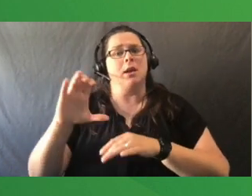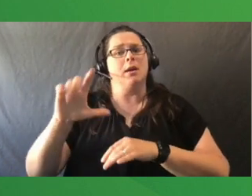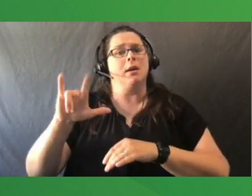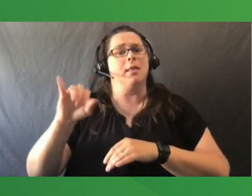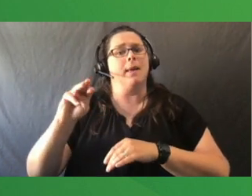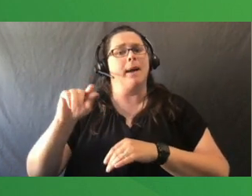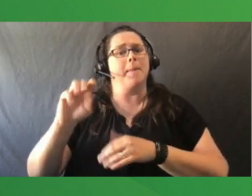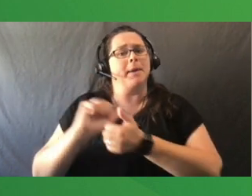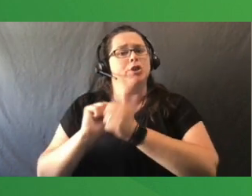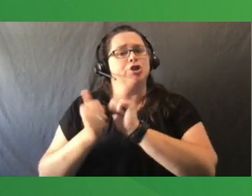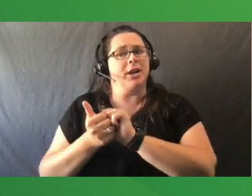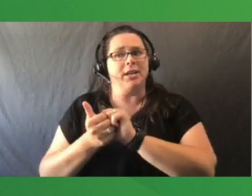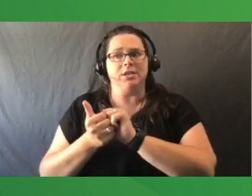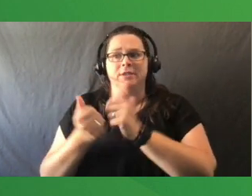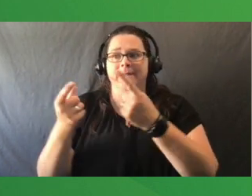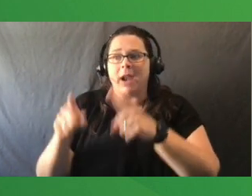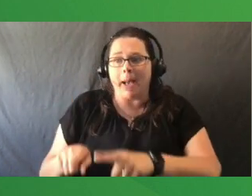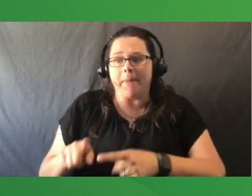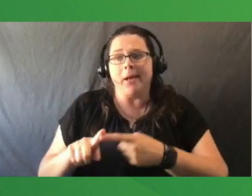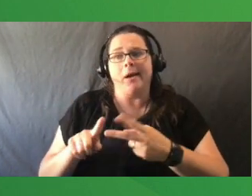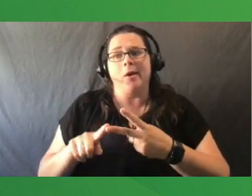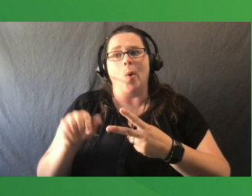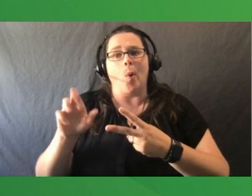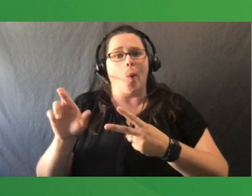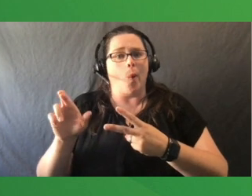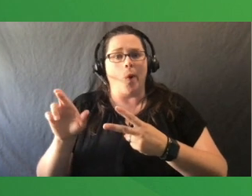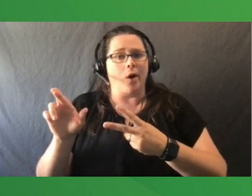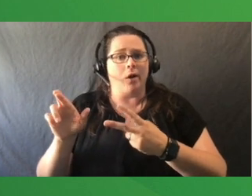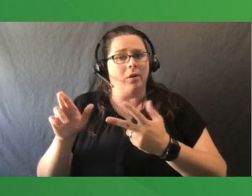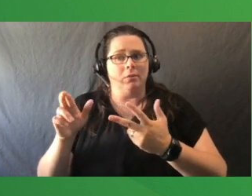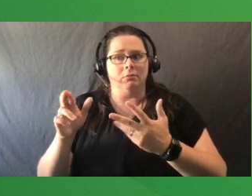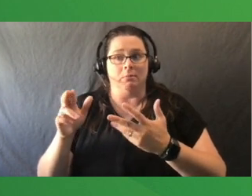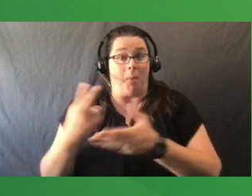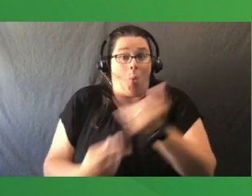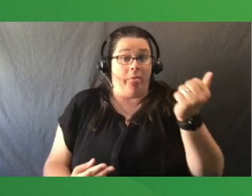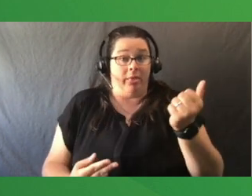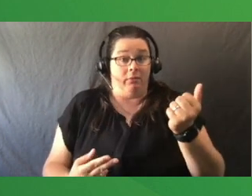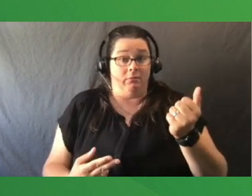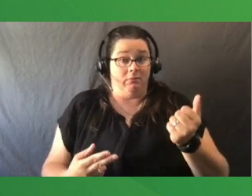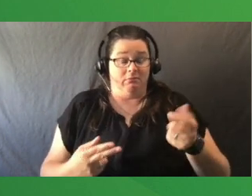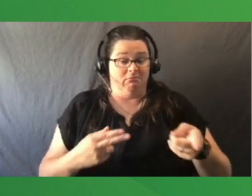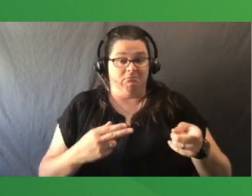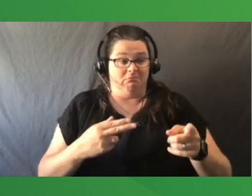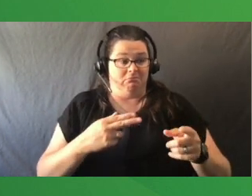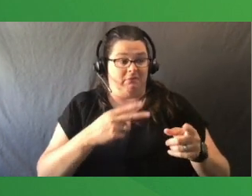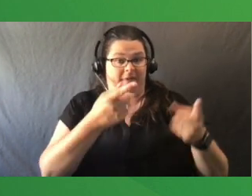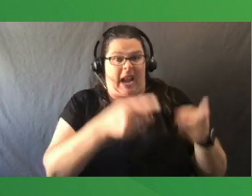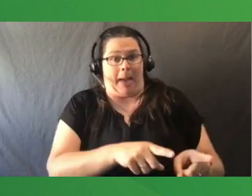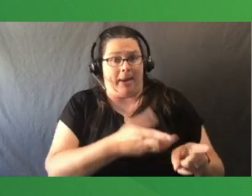problems or both. Because as Holly, said a few minutes ago, to be able to solve a problem, you first need